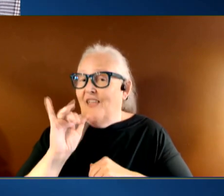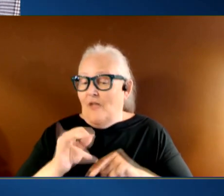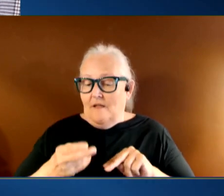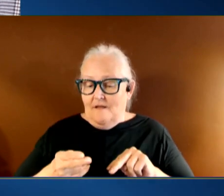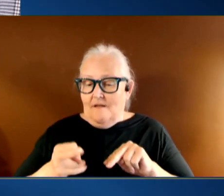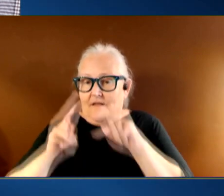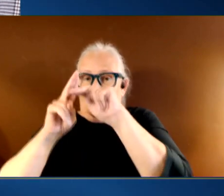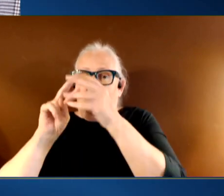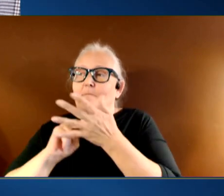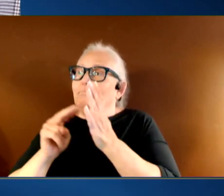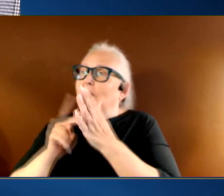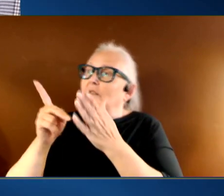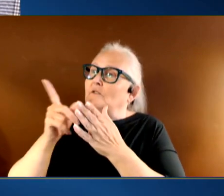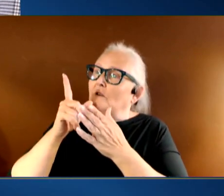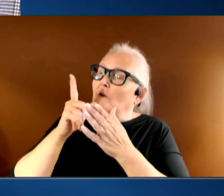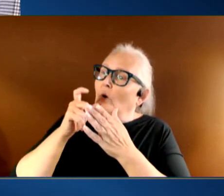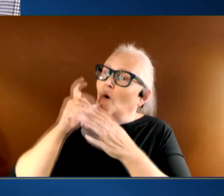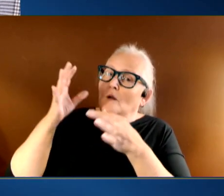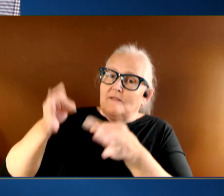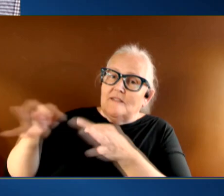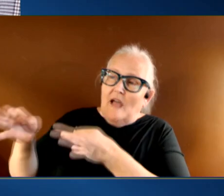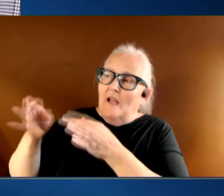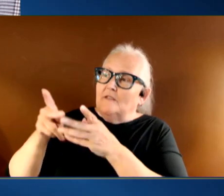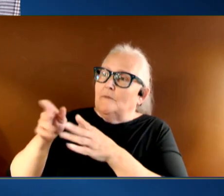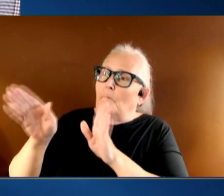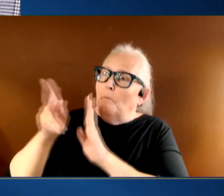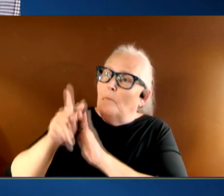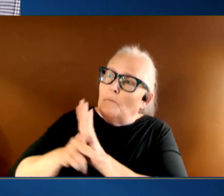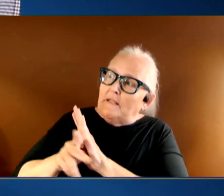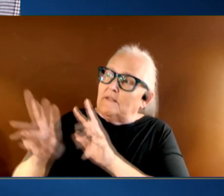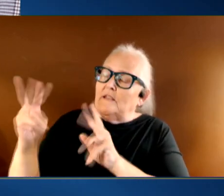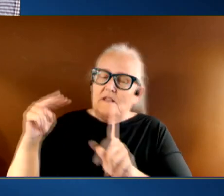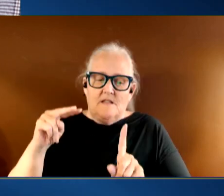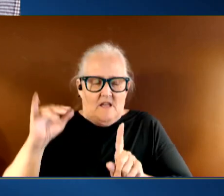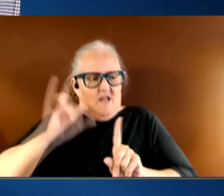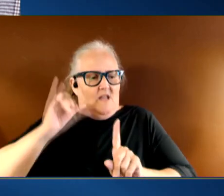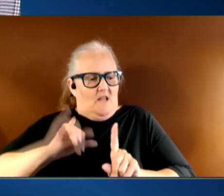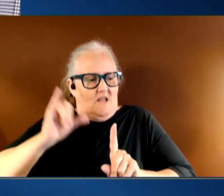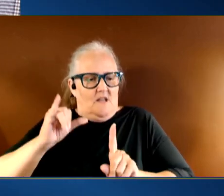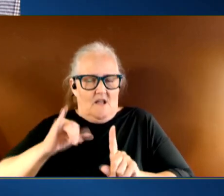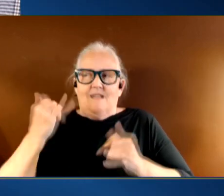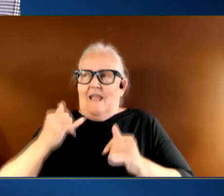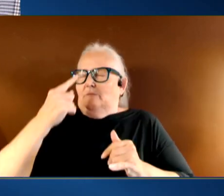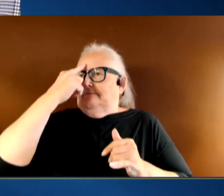health officials in the state to take notice and to begin to prioritize care for sickle cell,